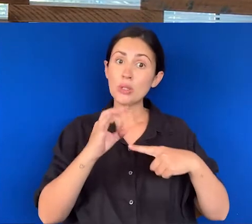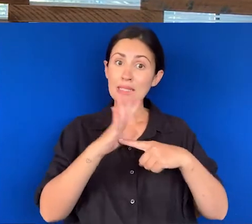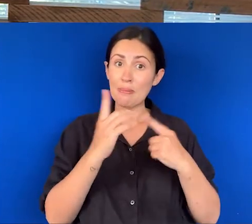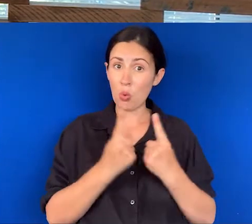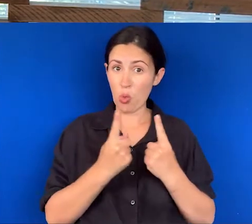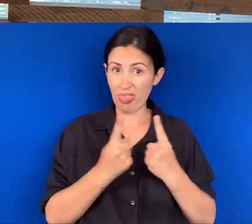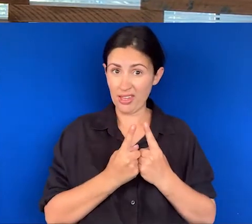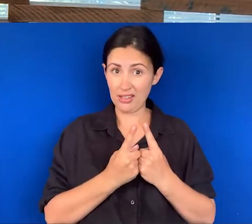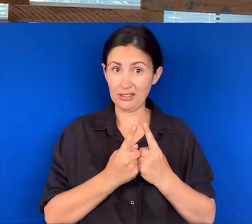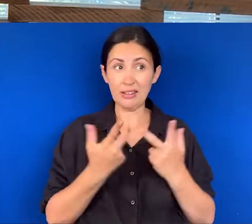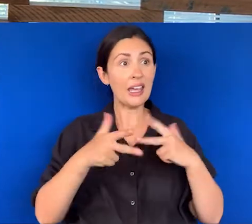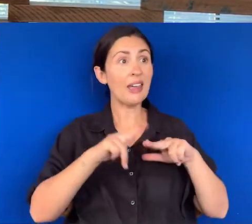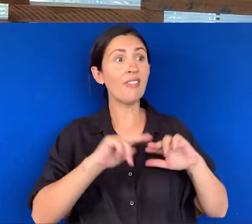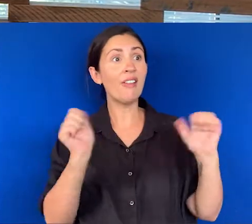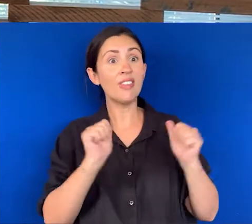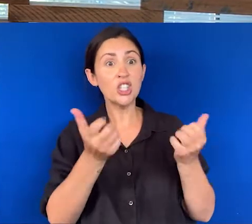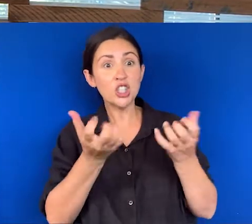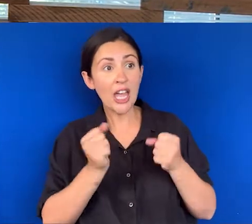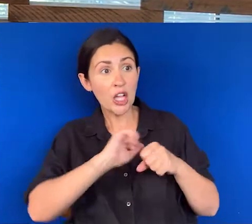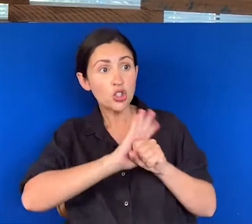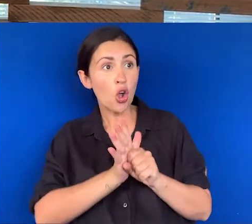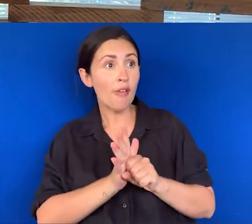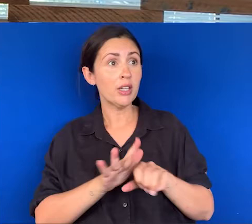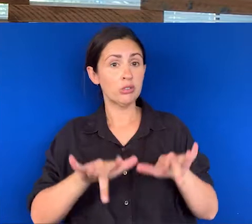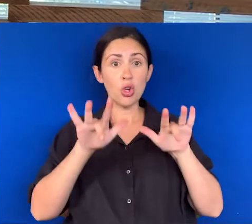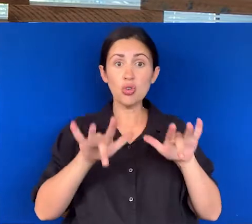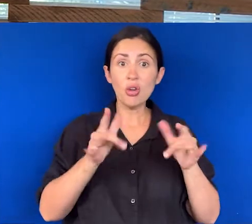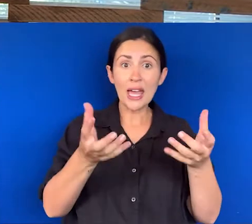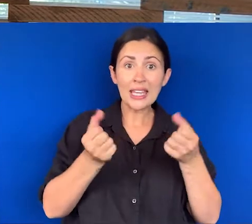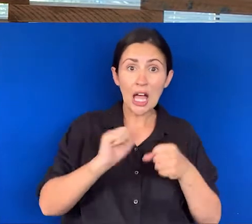whether you've had COVID or not, is to get vaccinated.